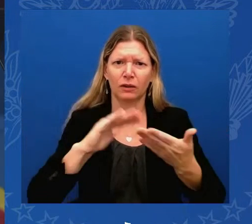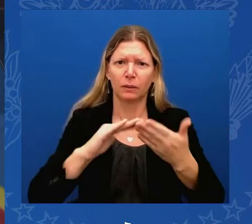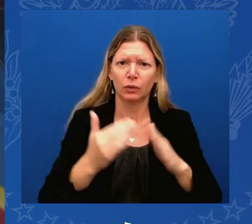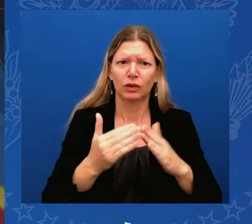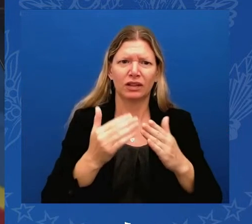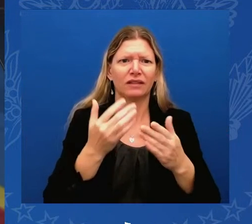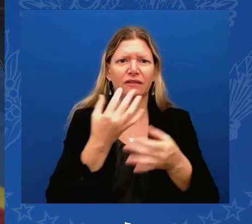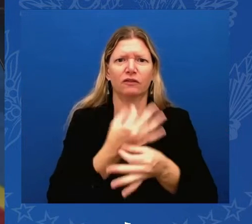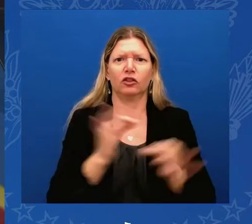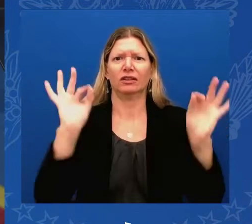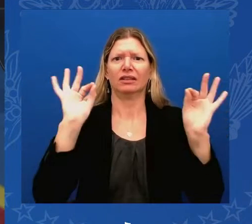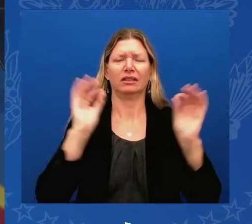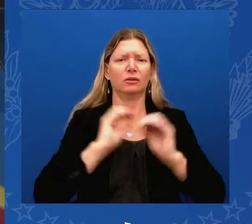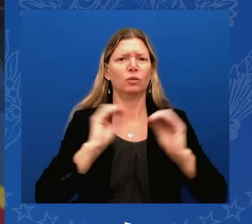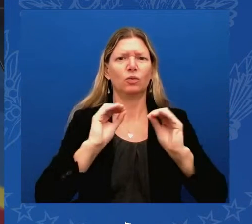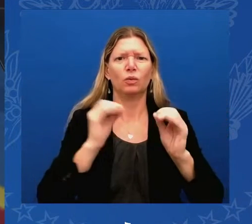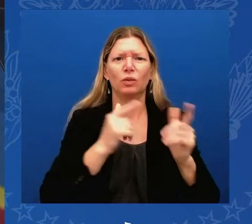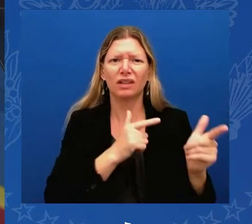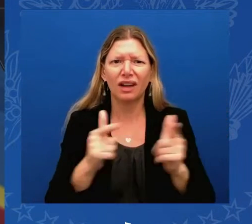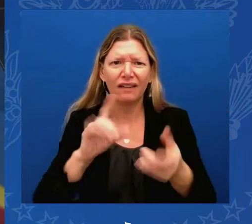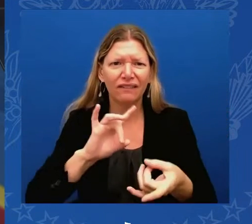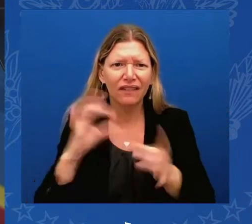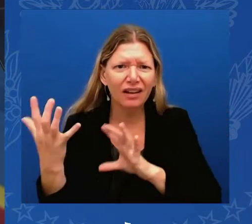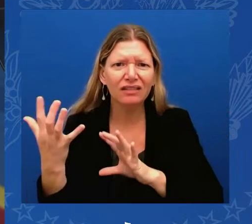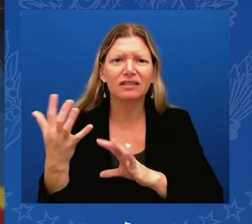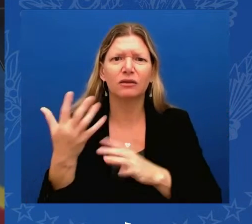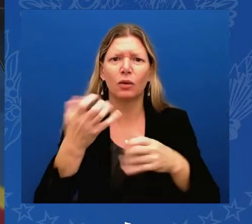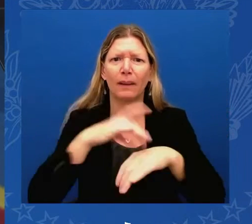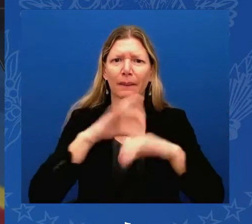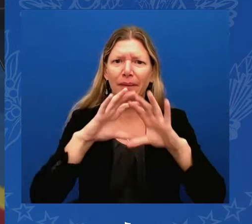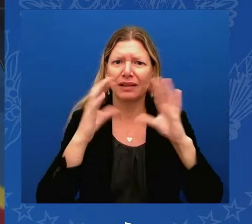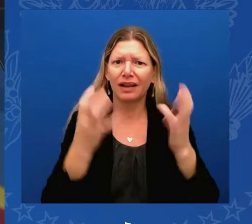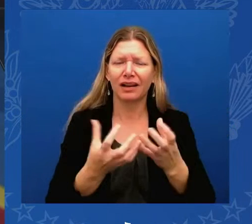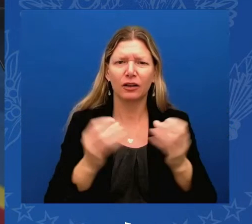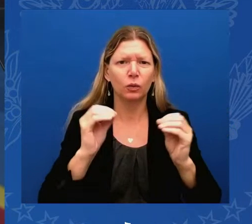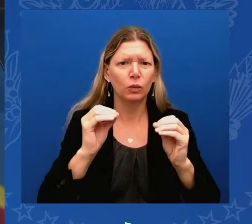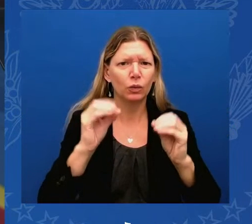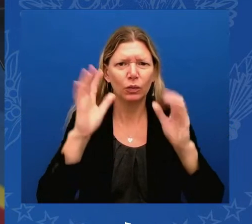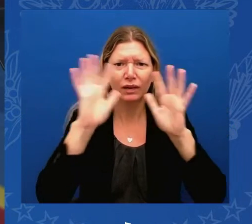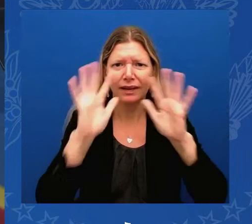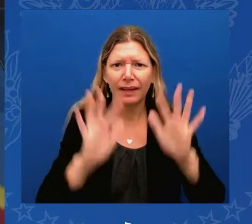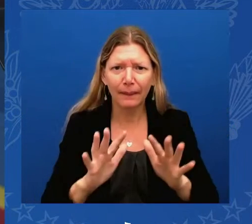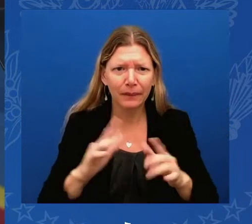What is democracy if we can't stop wars that break out and break our hearts?